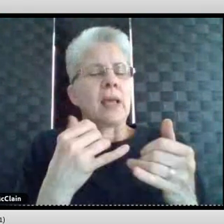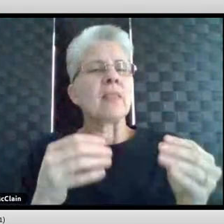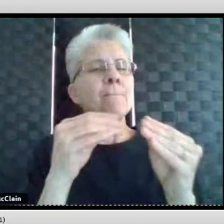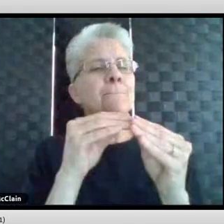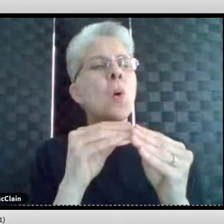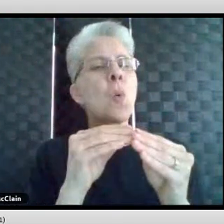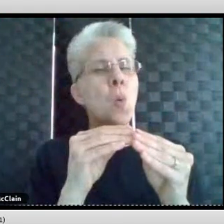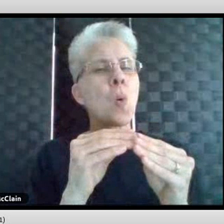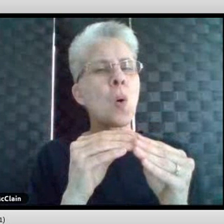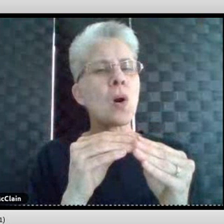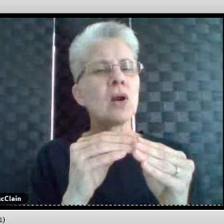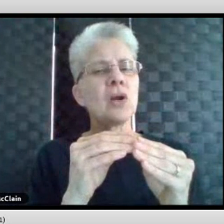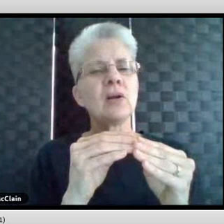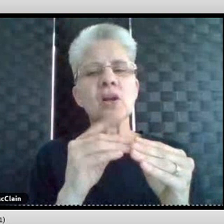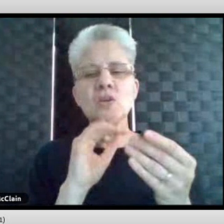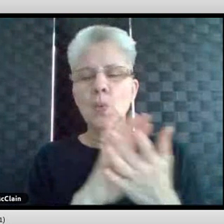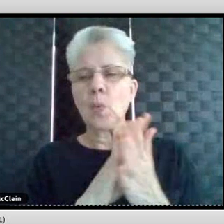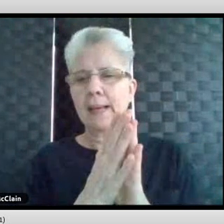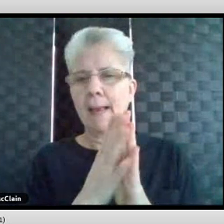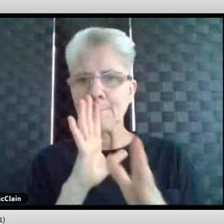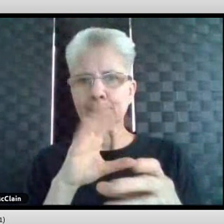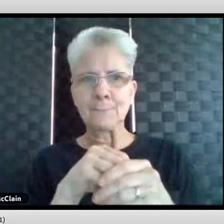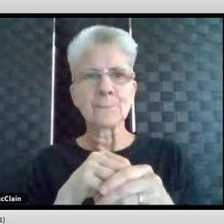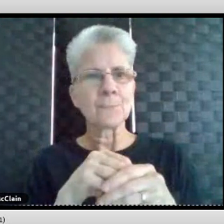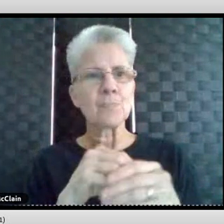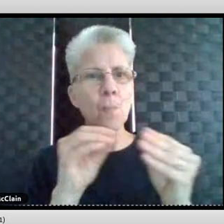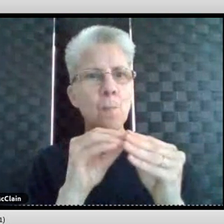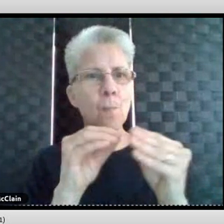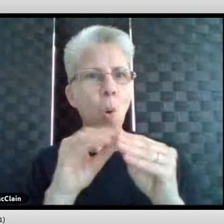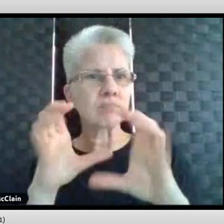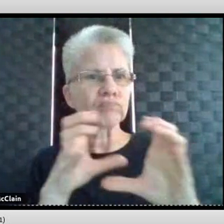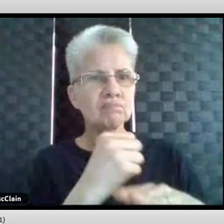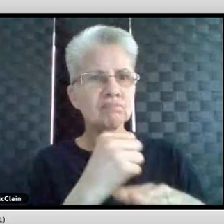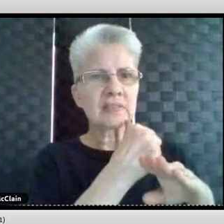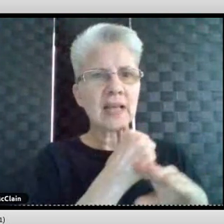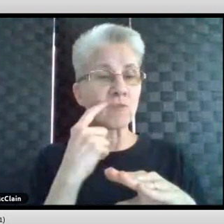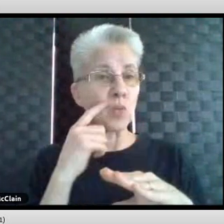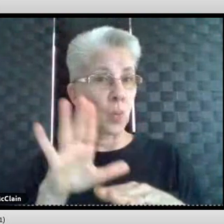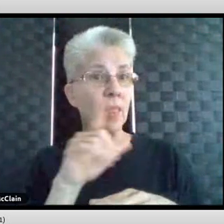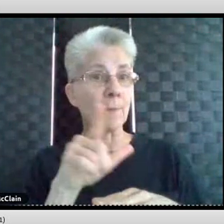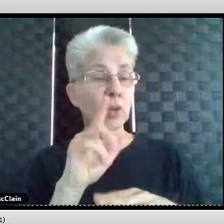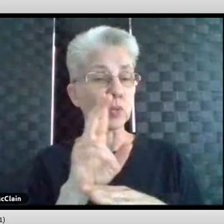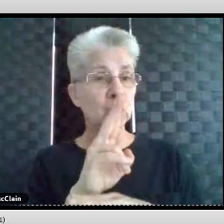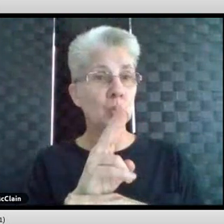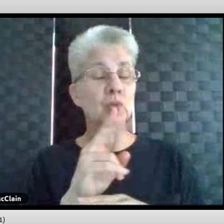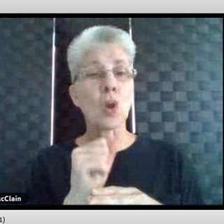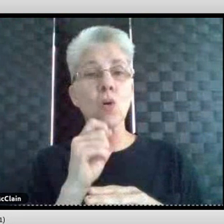the longer your tails are all gonna get, right? And so the more we can do that, then the next time things have